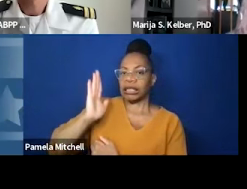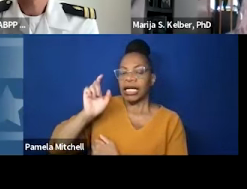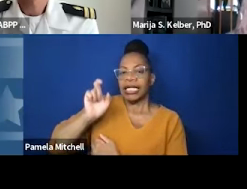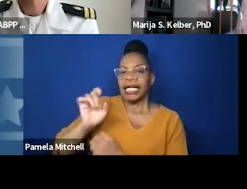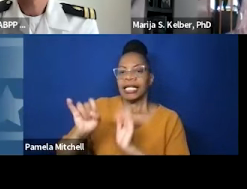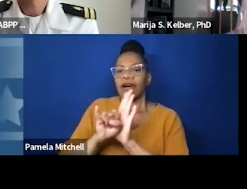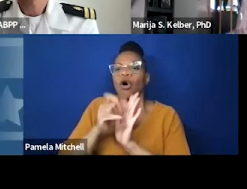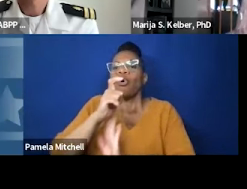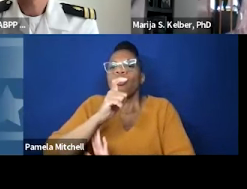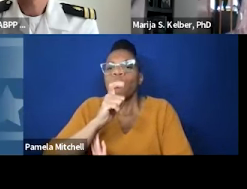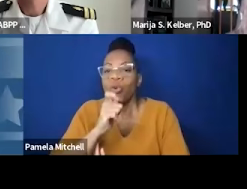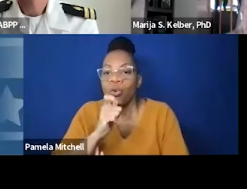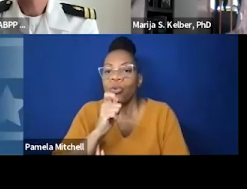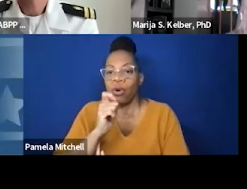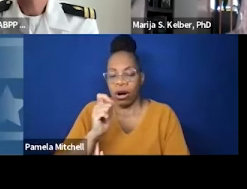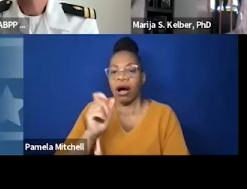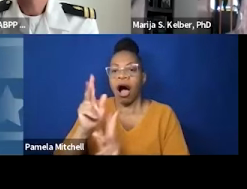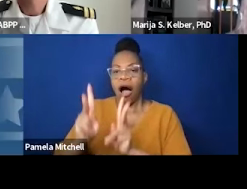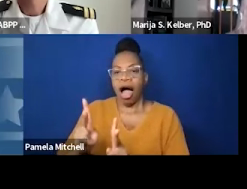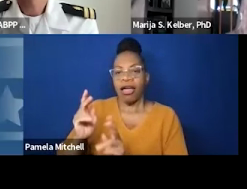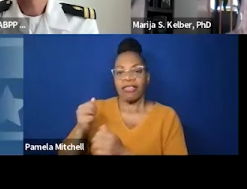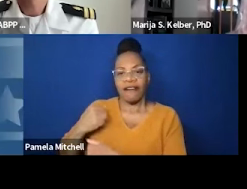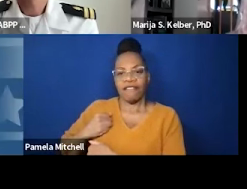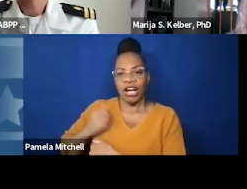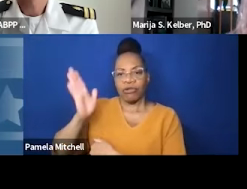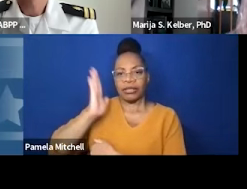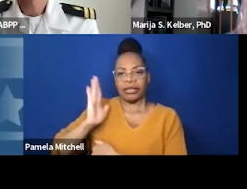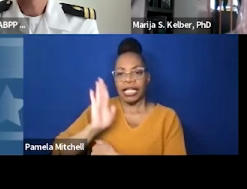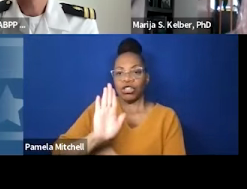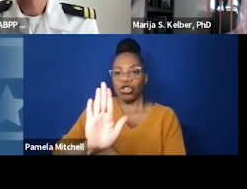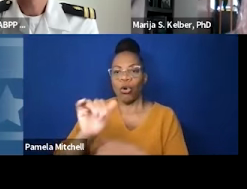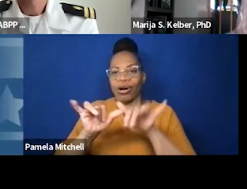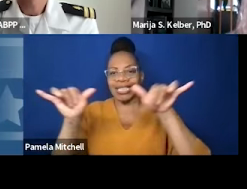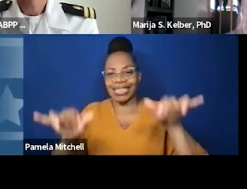who are the veterans within your system. We always recommend that you ask a question,